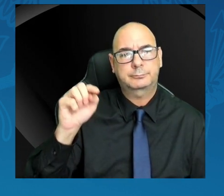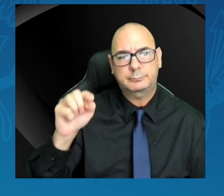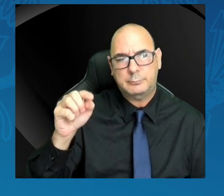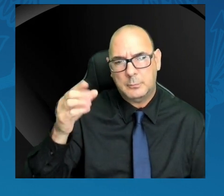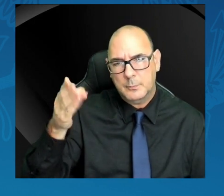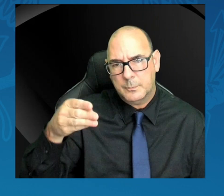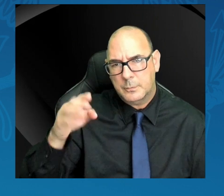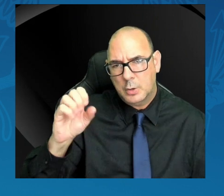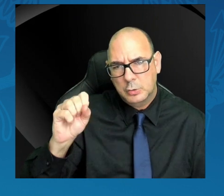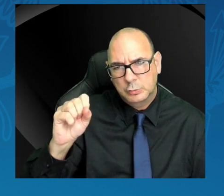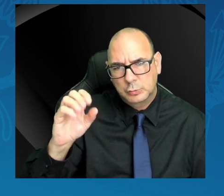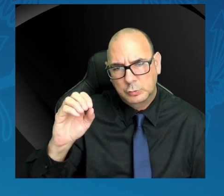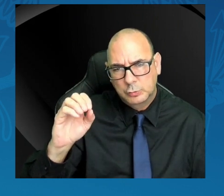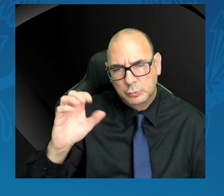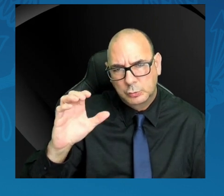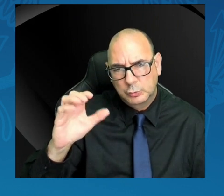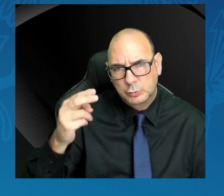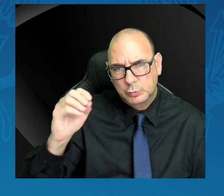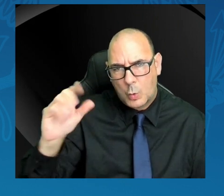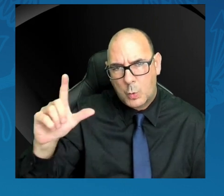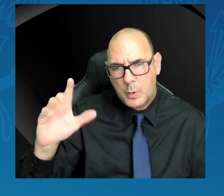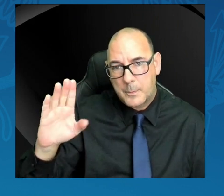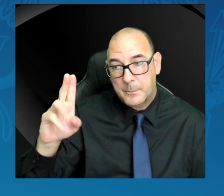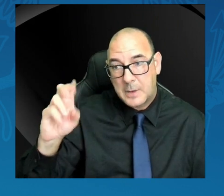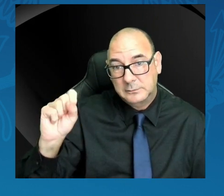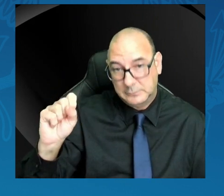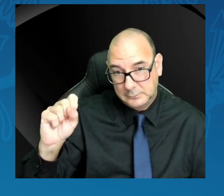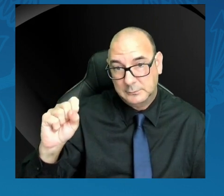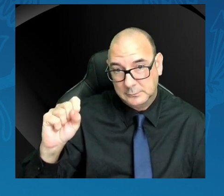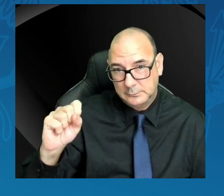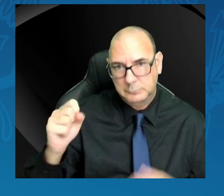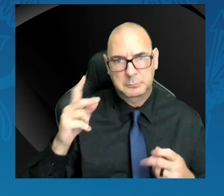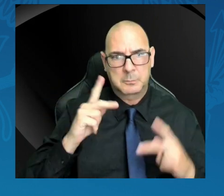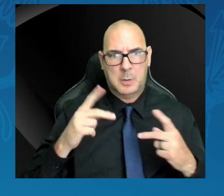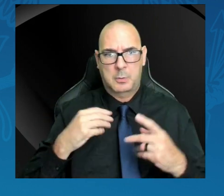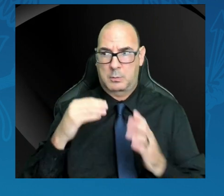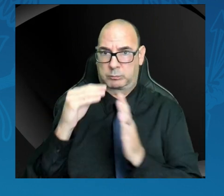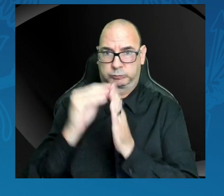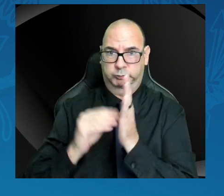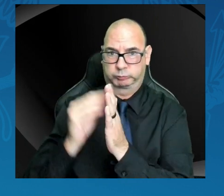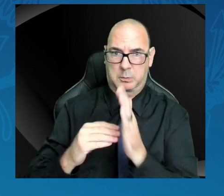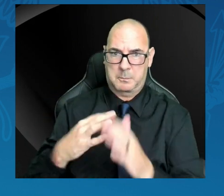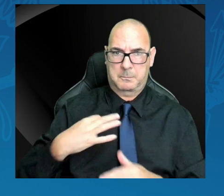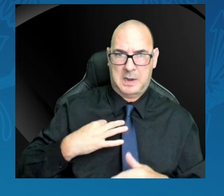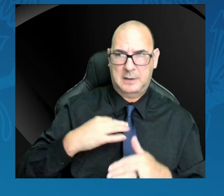with funding requests as schools move to electrify their fleets. Given this administration's commitment